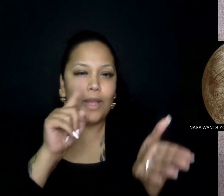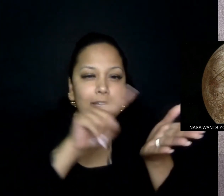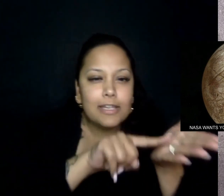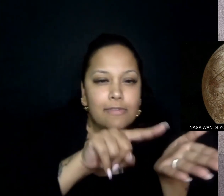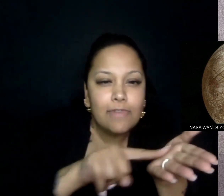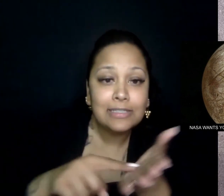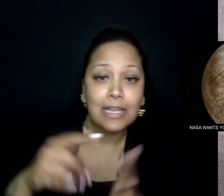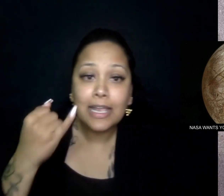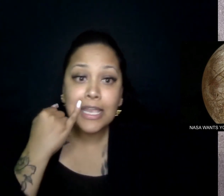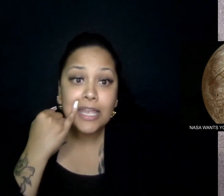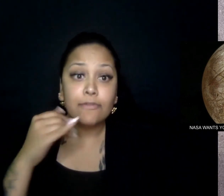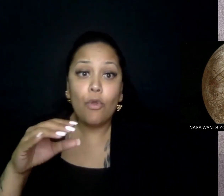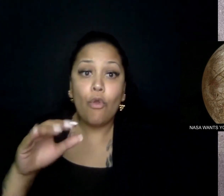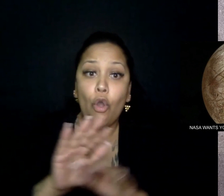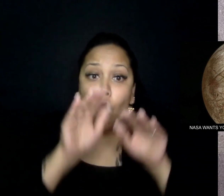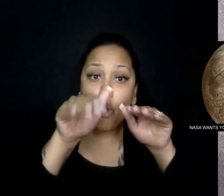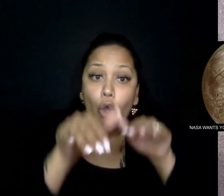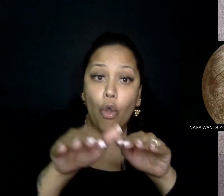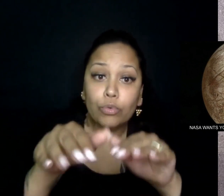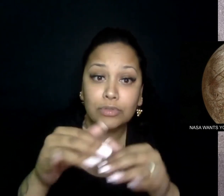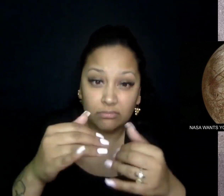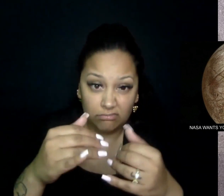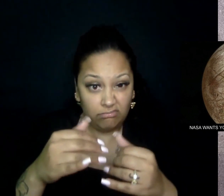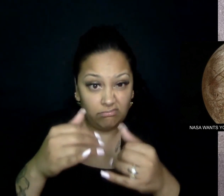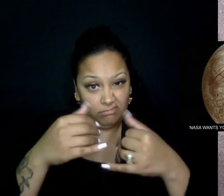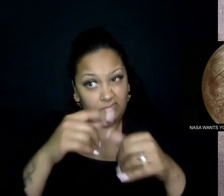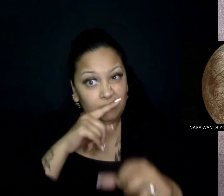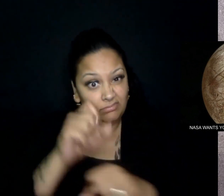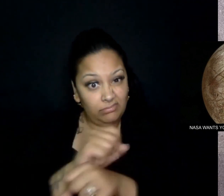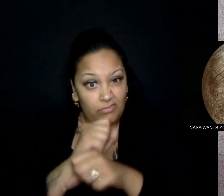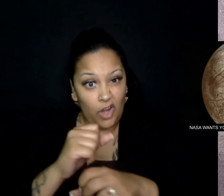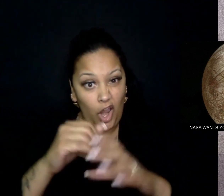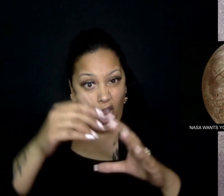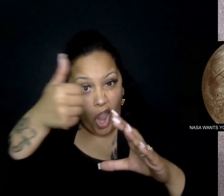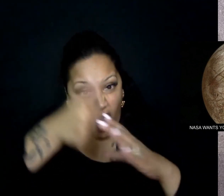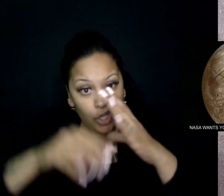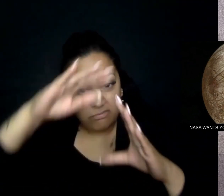The mission will investigate if the ocean thought to lie beneath